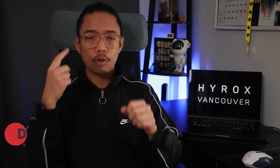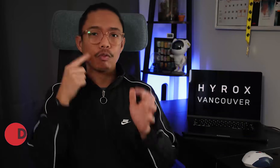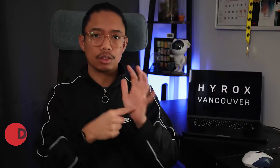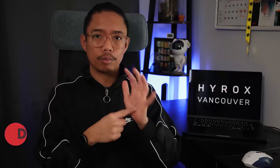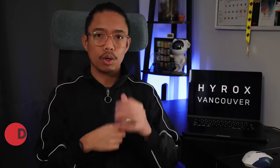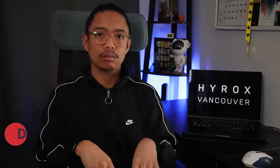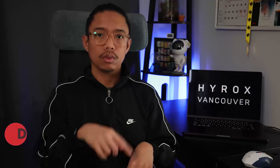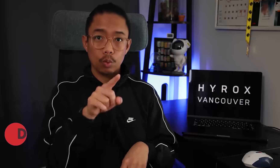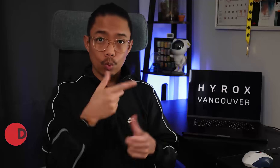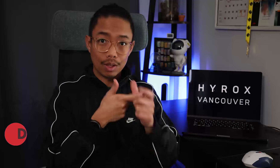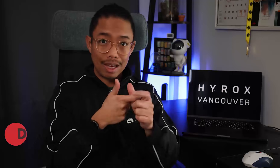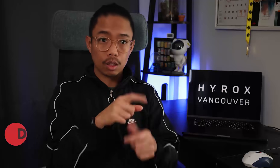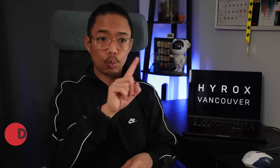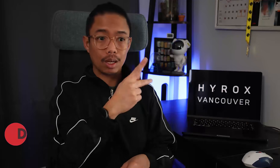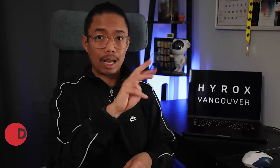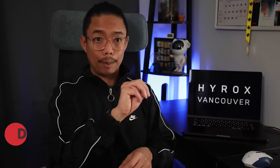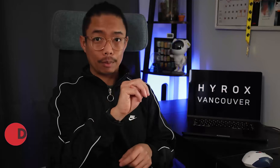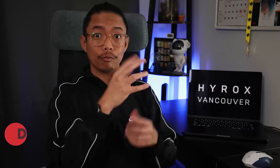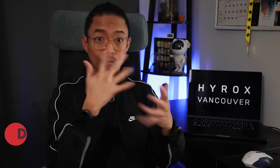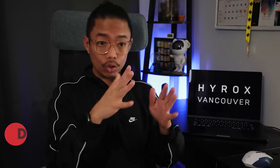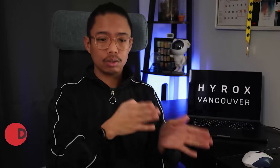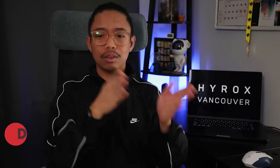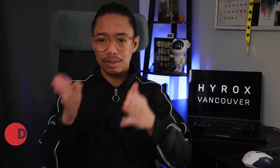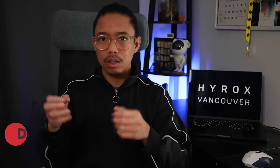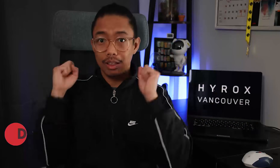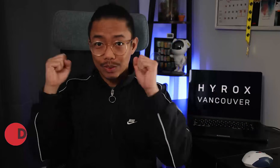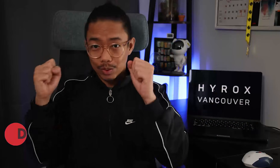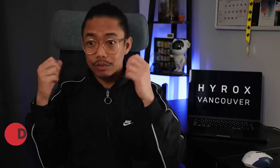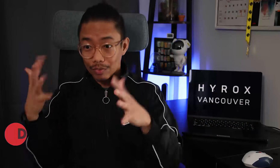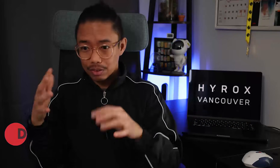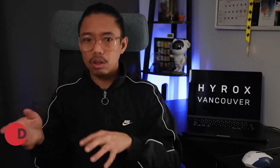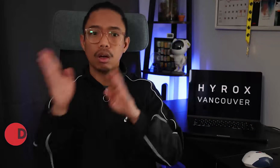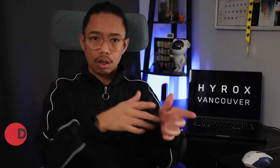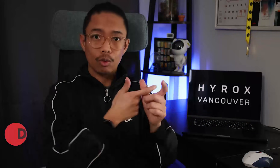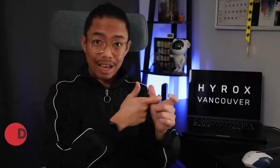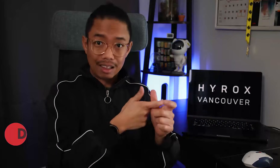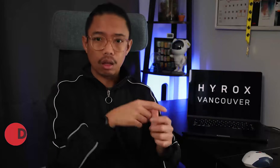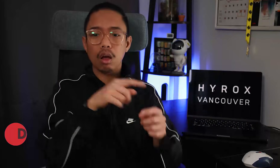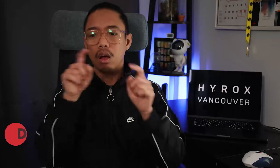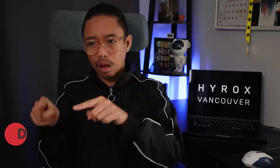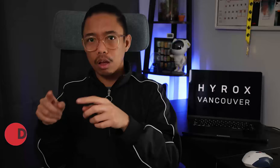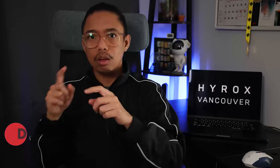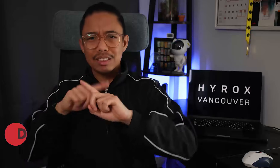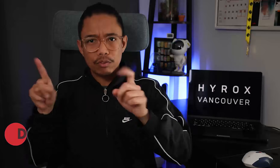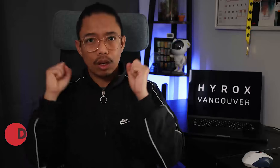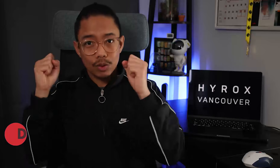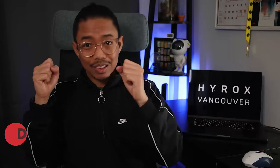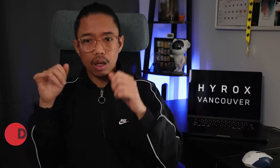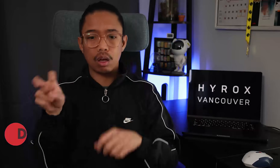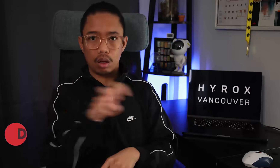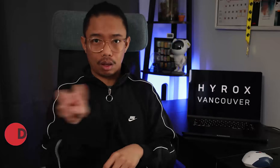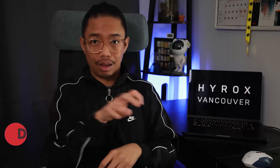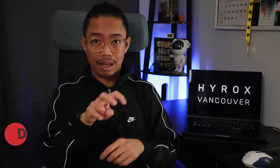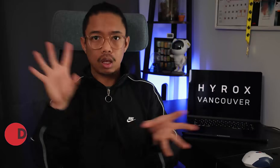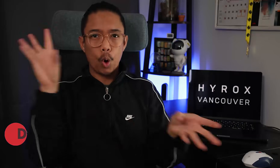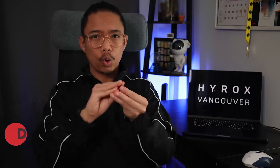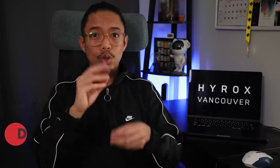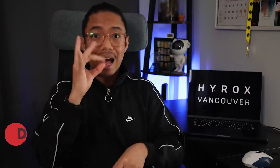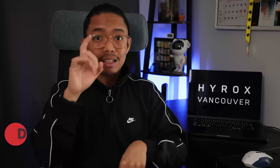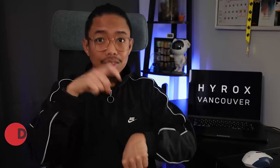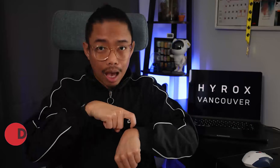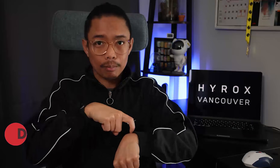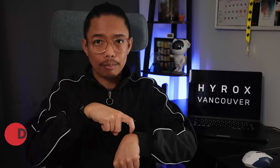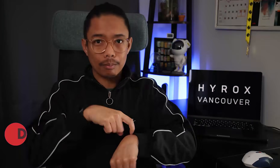You run 1 km, then do a different workout station - eight times total.